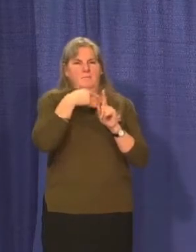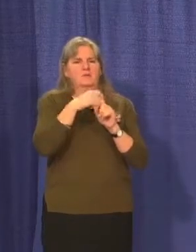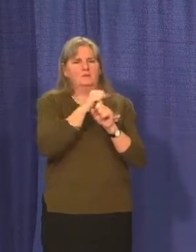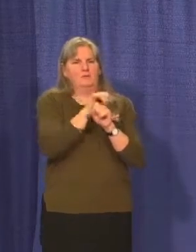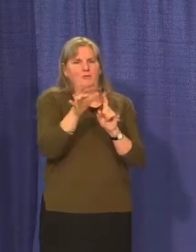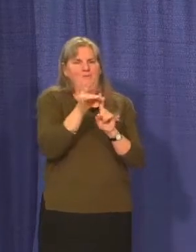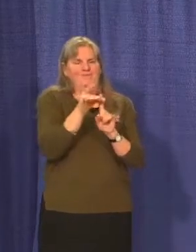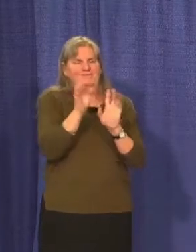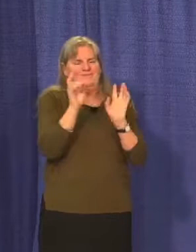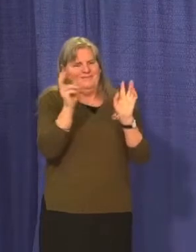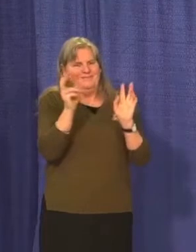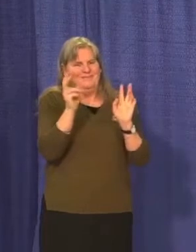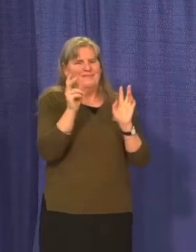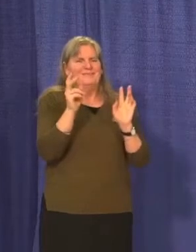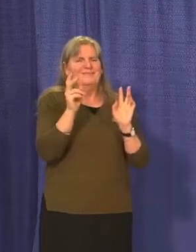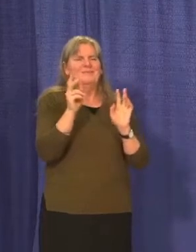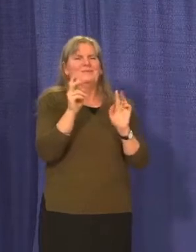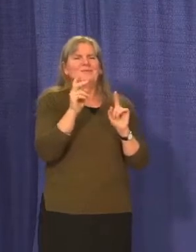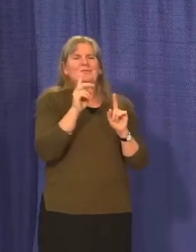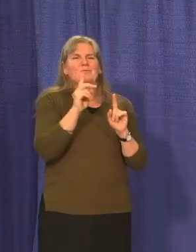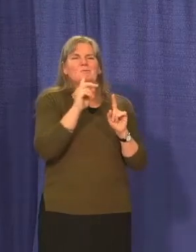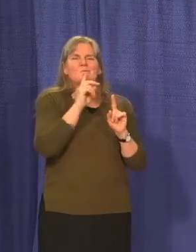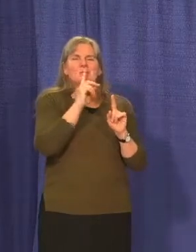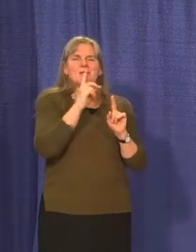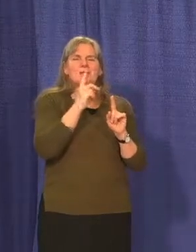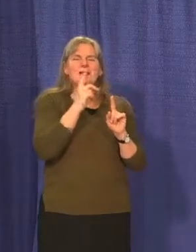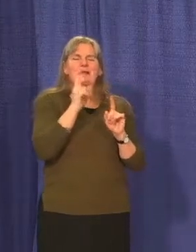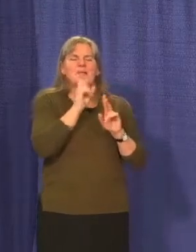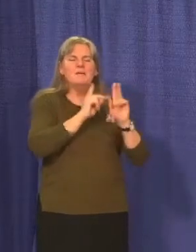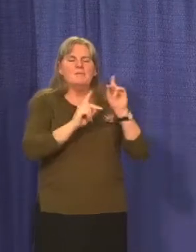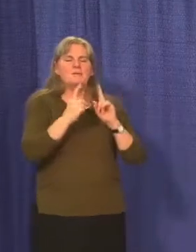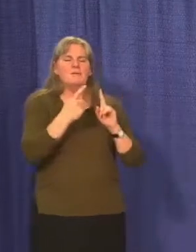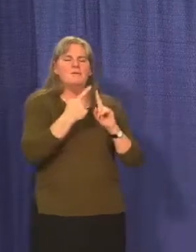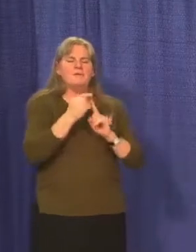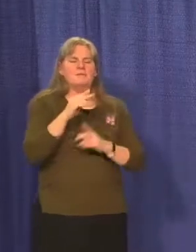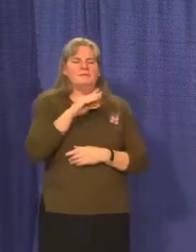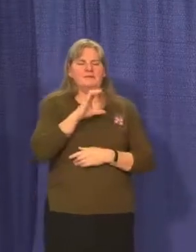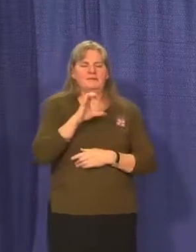assumption, even though you could say the random risk of someone from BC being